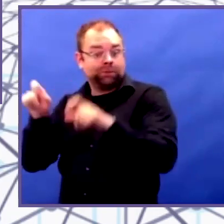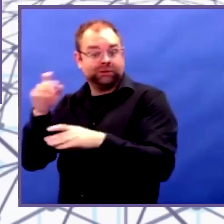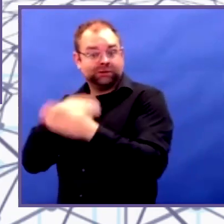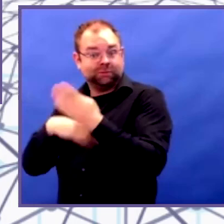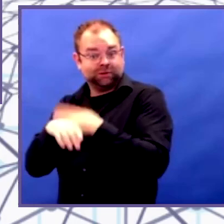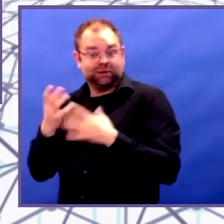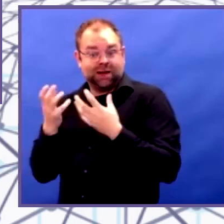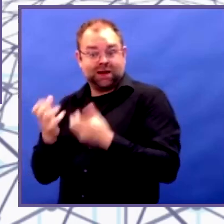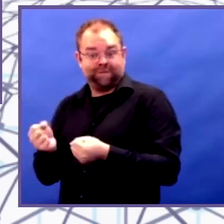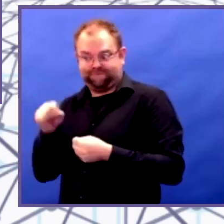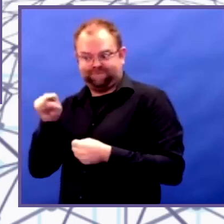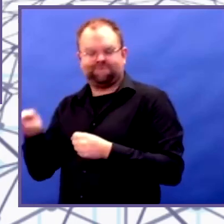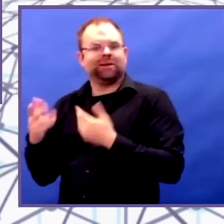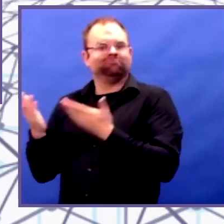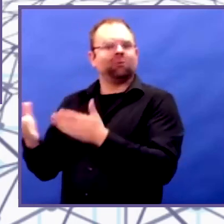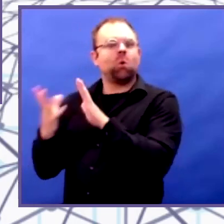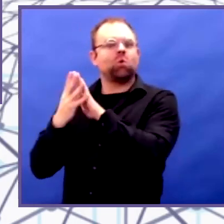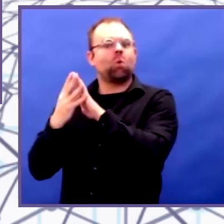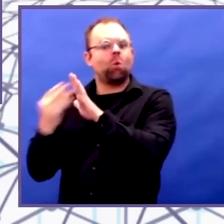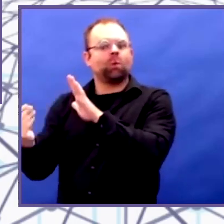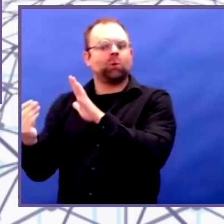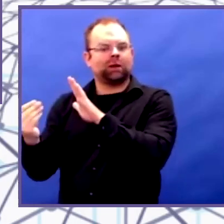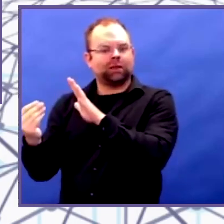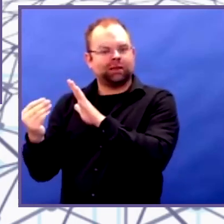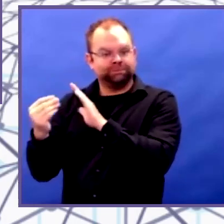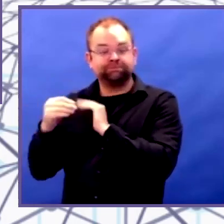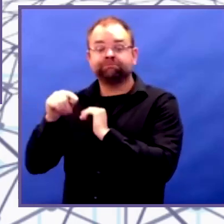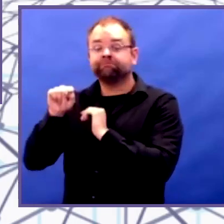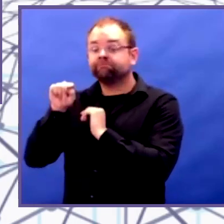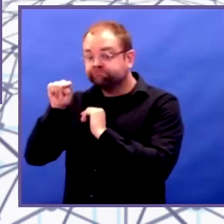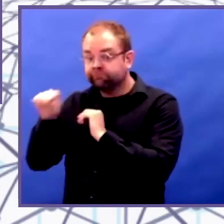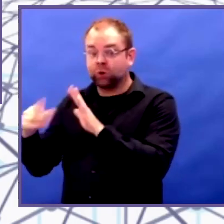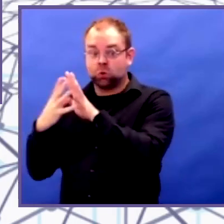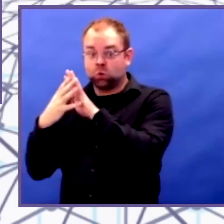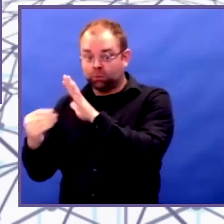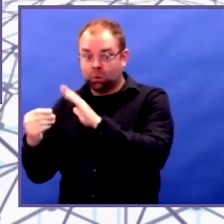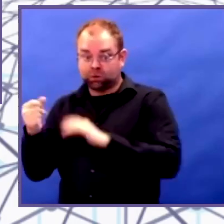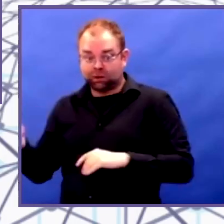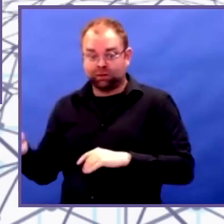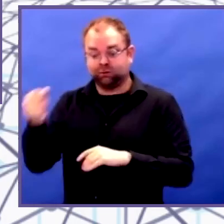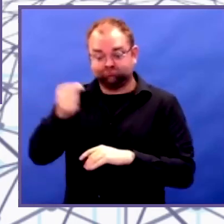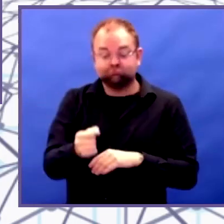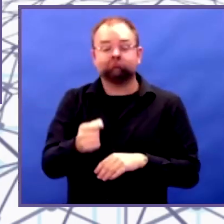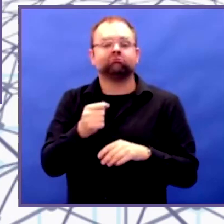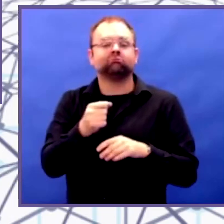living in those areas strongly believe that nothing can be done again in order to improve their lives.